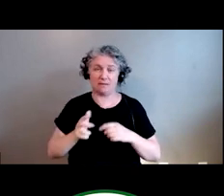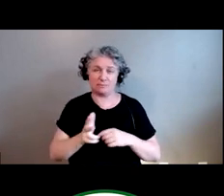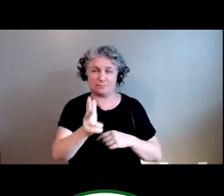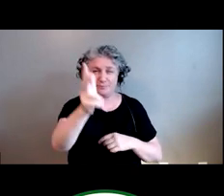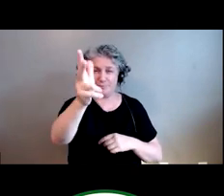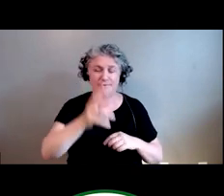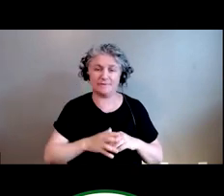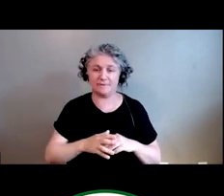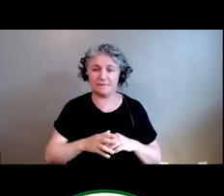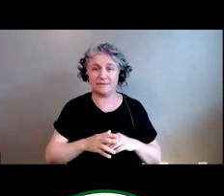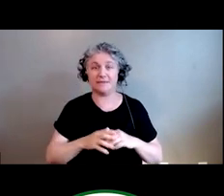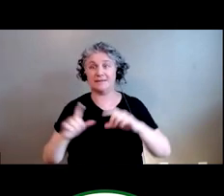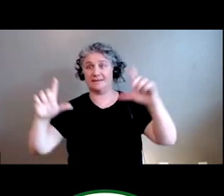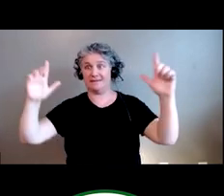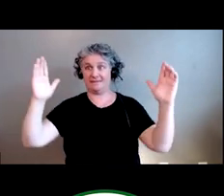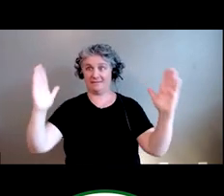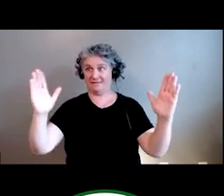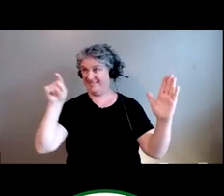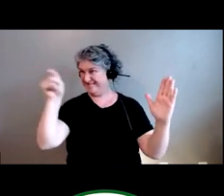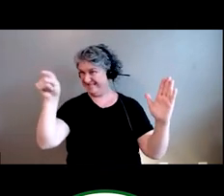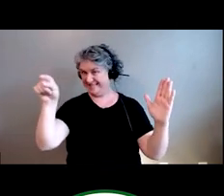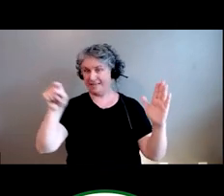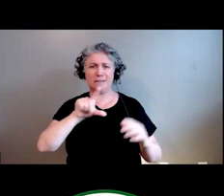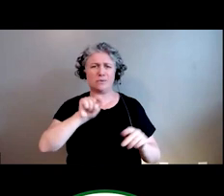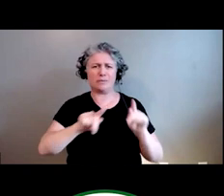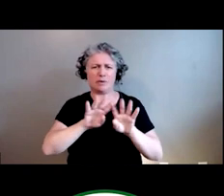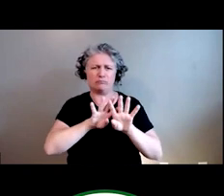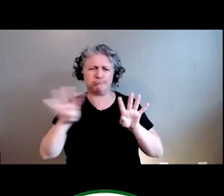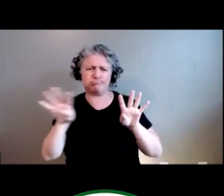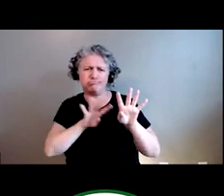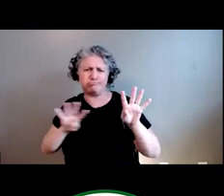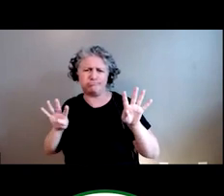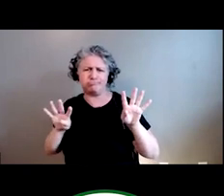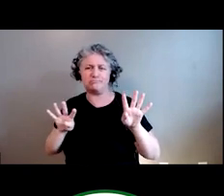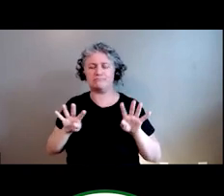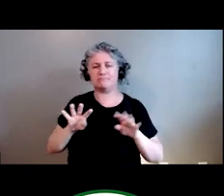top of a mountain in the winter as part of a ski and snowball camp in Banff National Park.